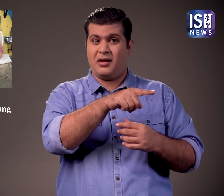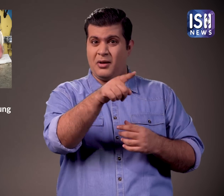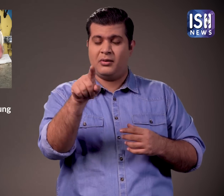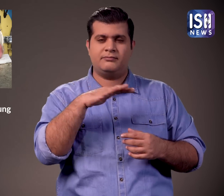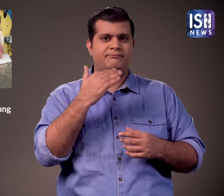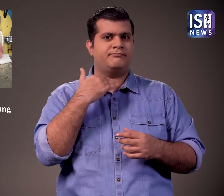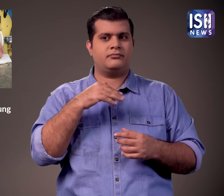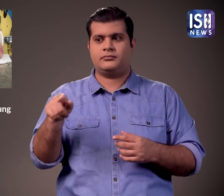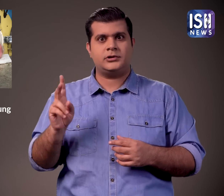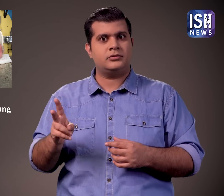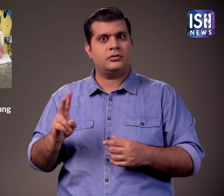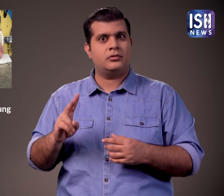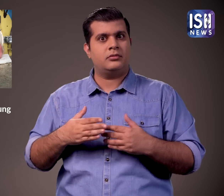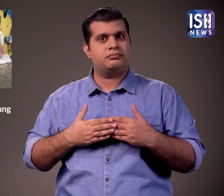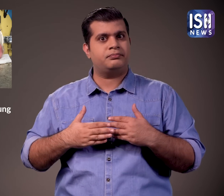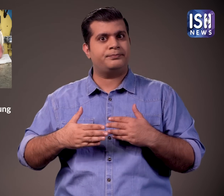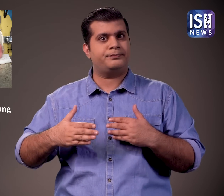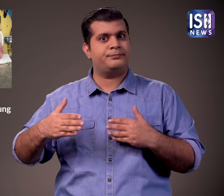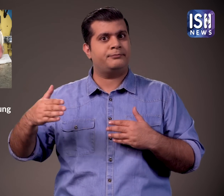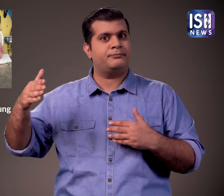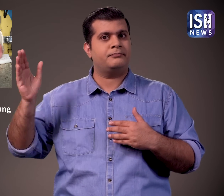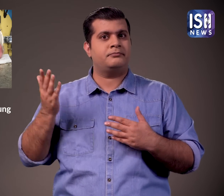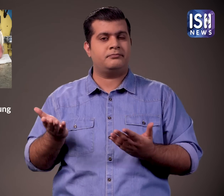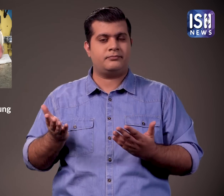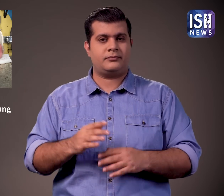Despite multiple deaths, Paul lived a long life.